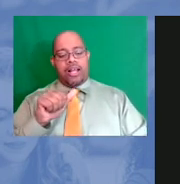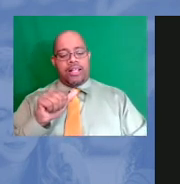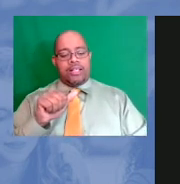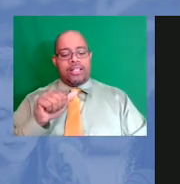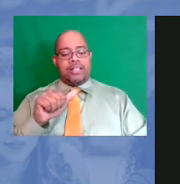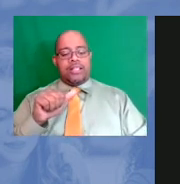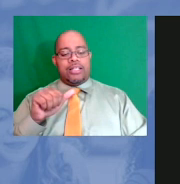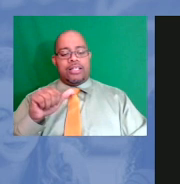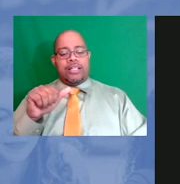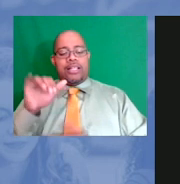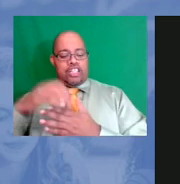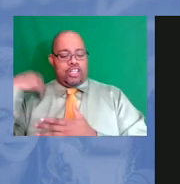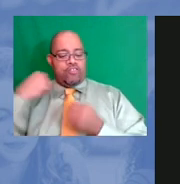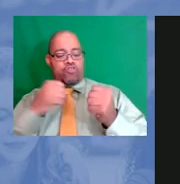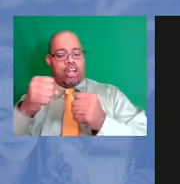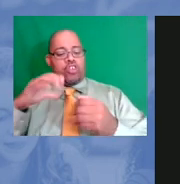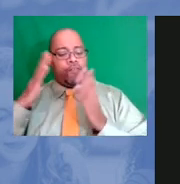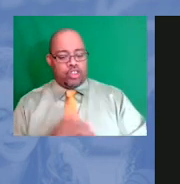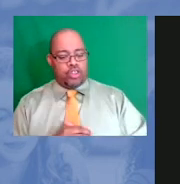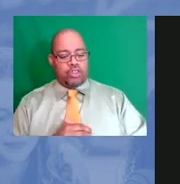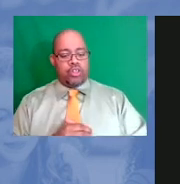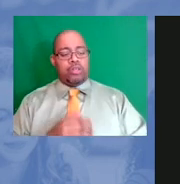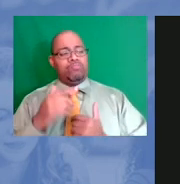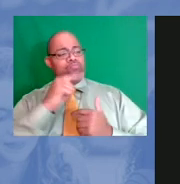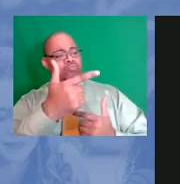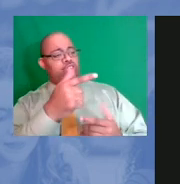SO I'D LIKE TO TURN TO YOU, SUPERINTENDENT, AND ASK, GIVE OF US THE CONTEXT.